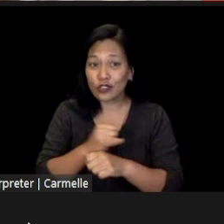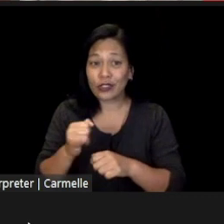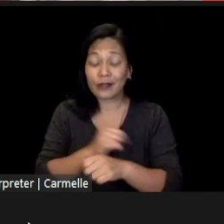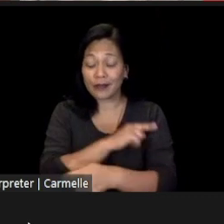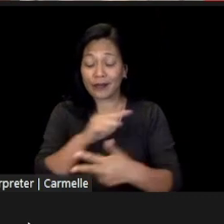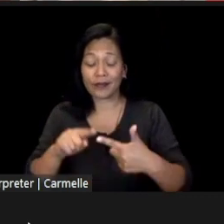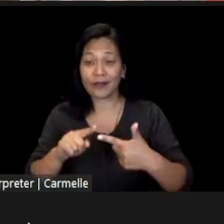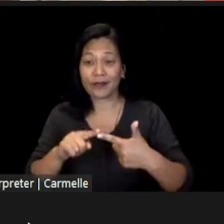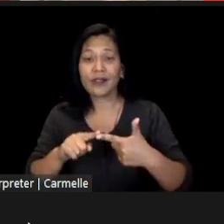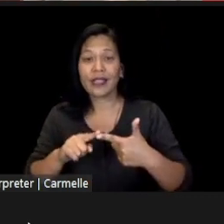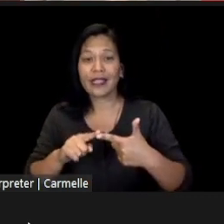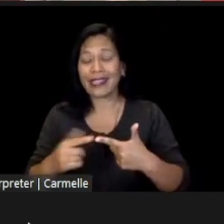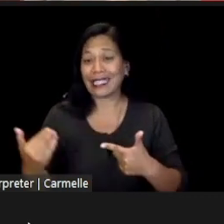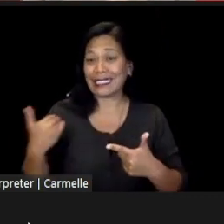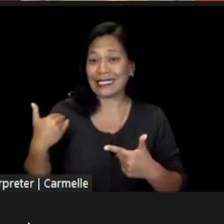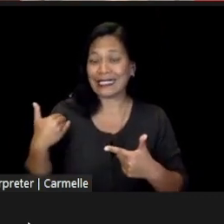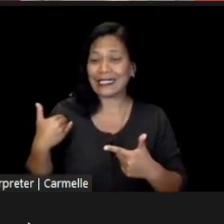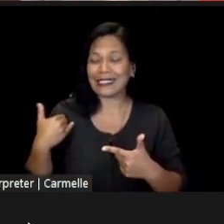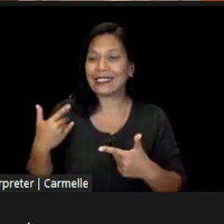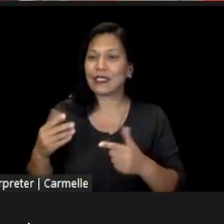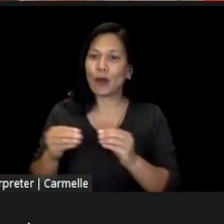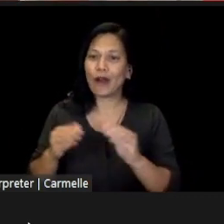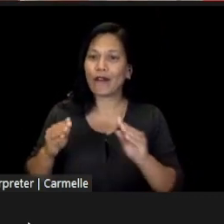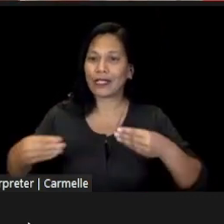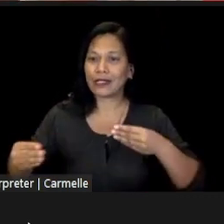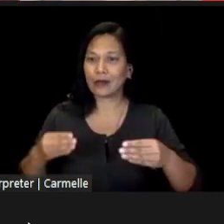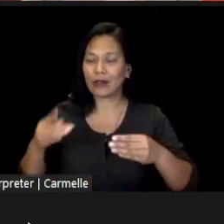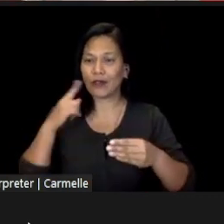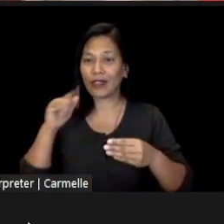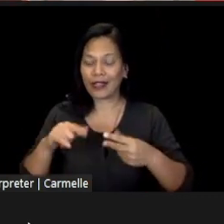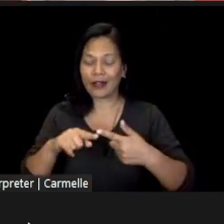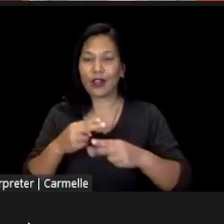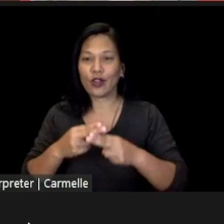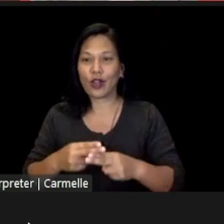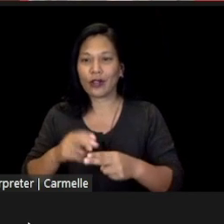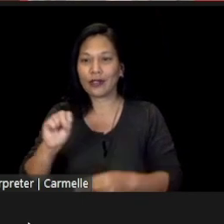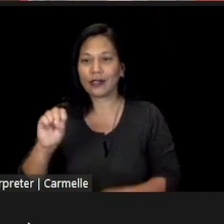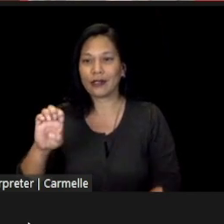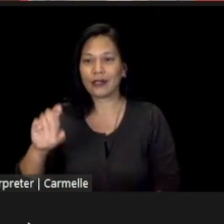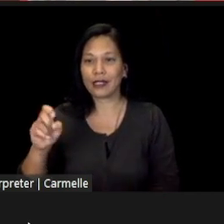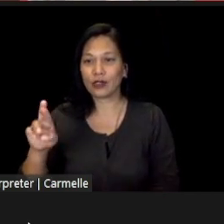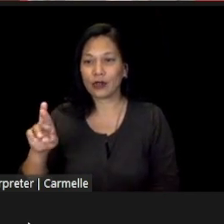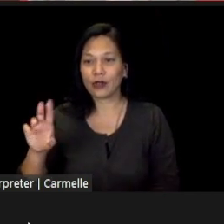A second way is something that we recently got latitude in a few years ago called the Sector Development Program.